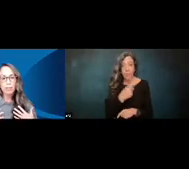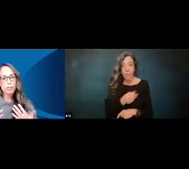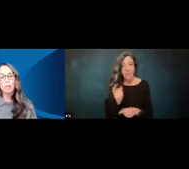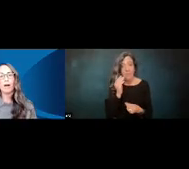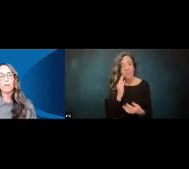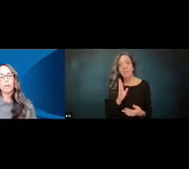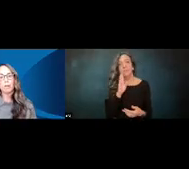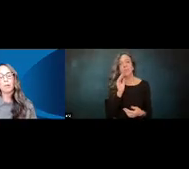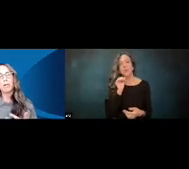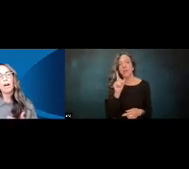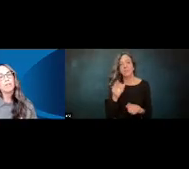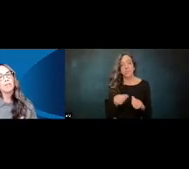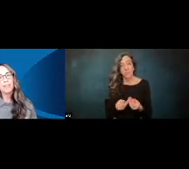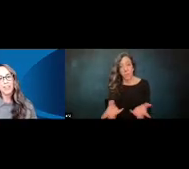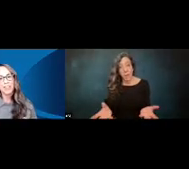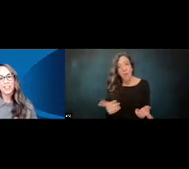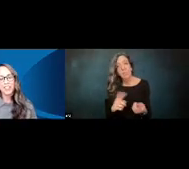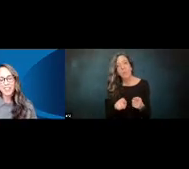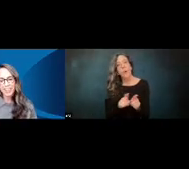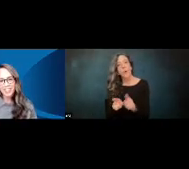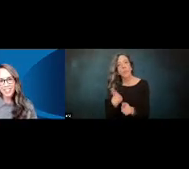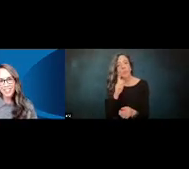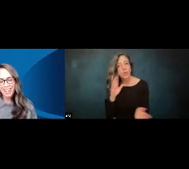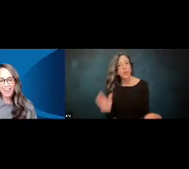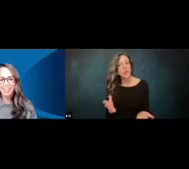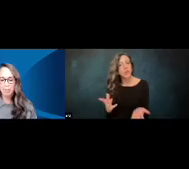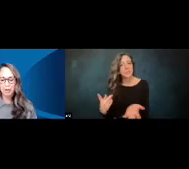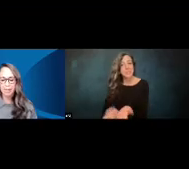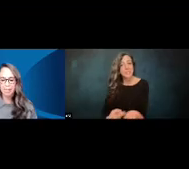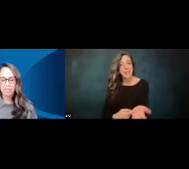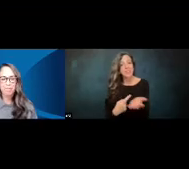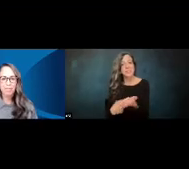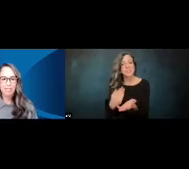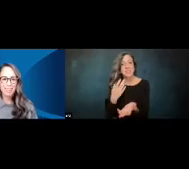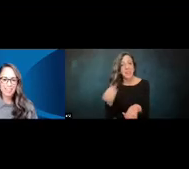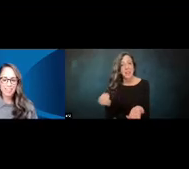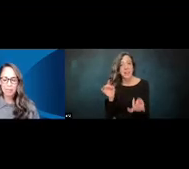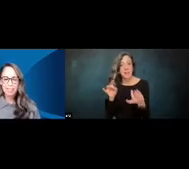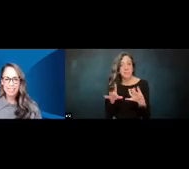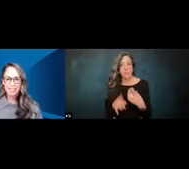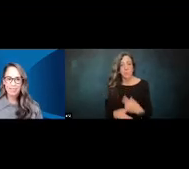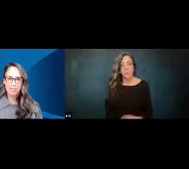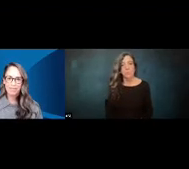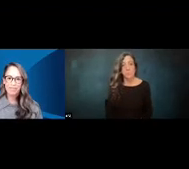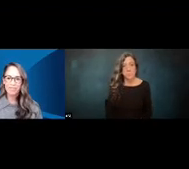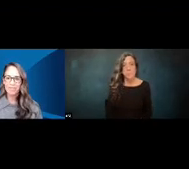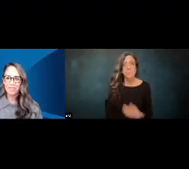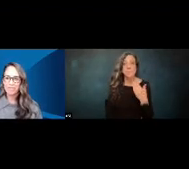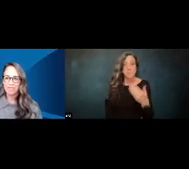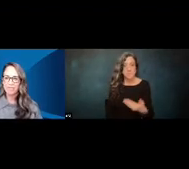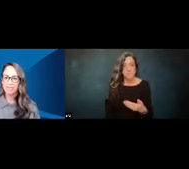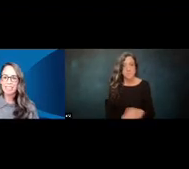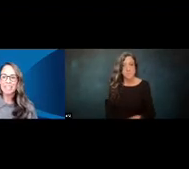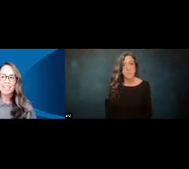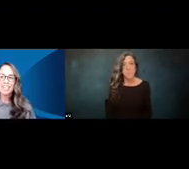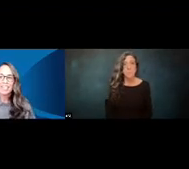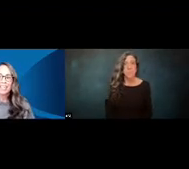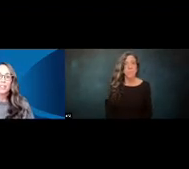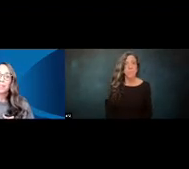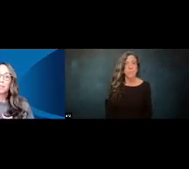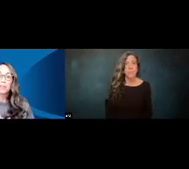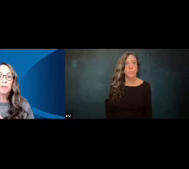will not just flow outward but will also encourage discussion and input. Next slide please. So this